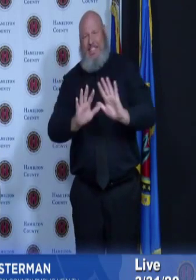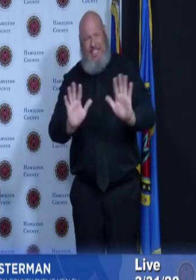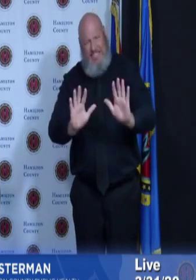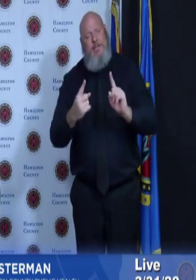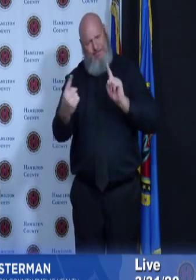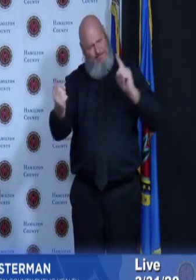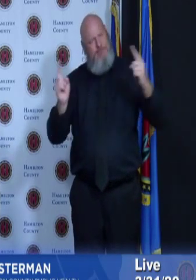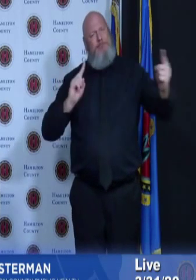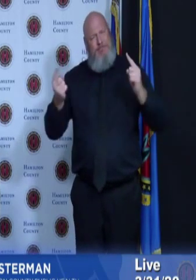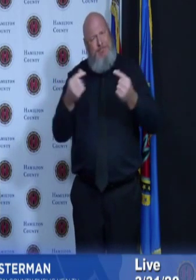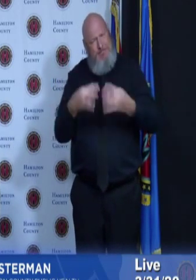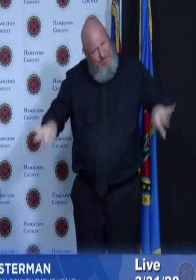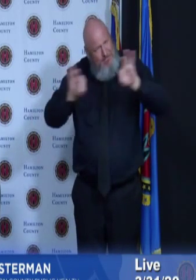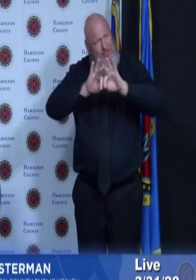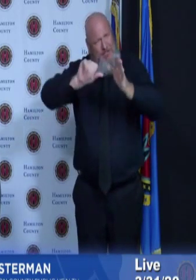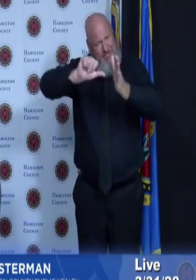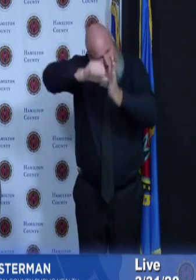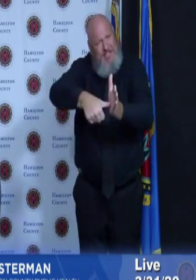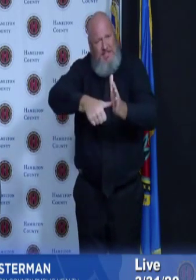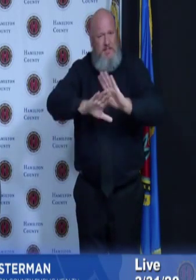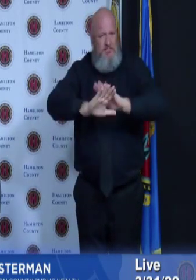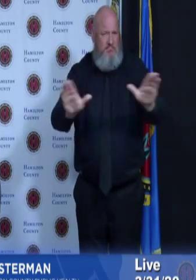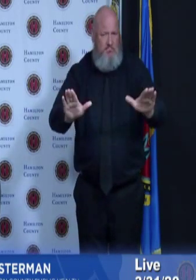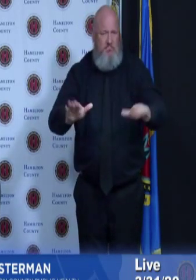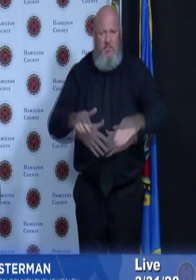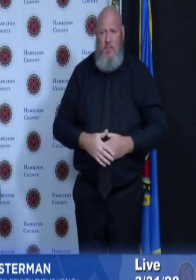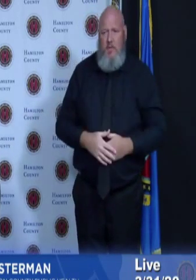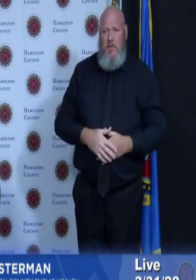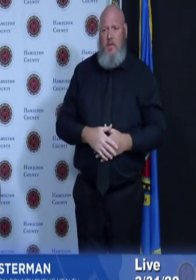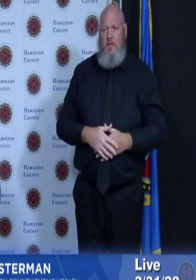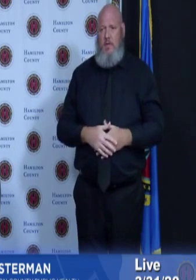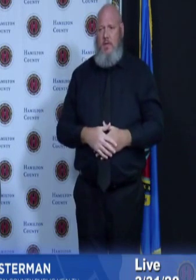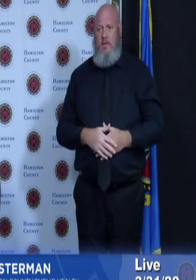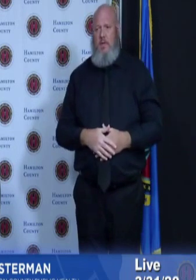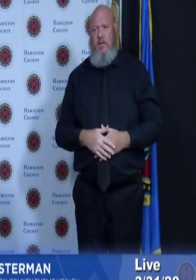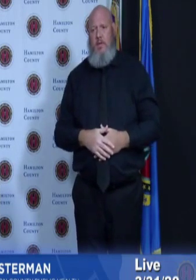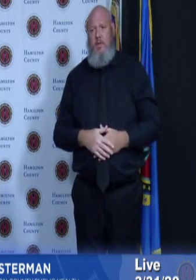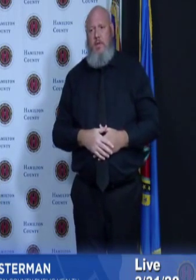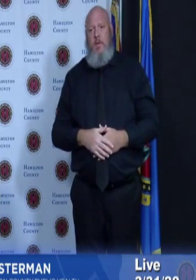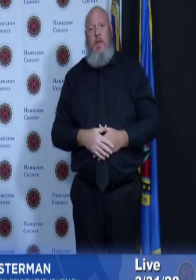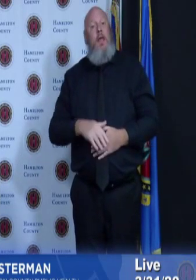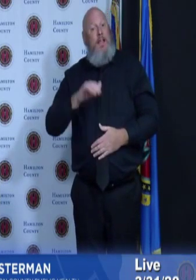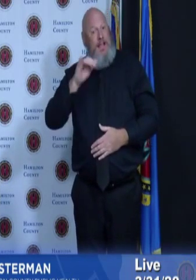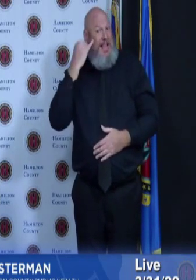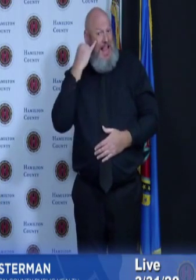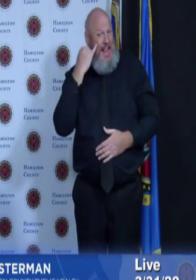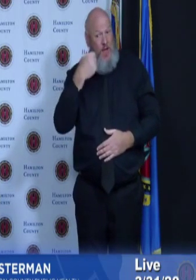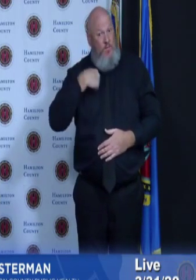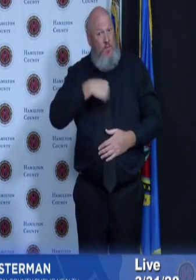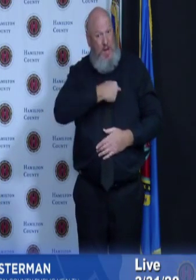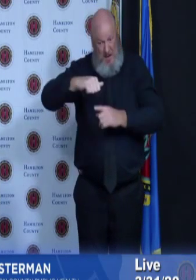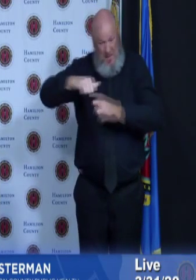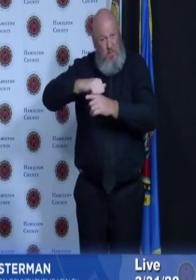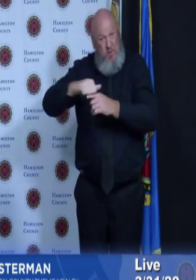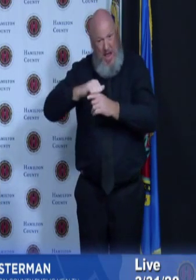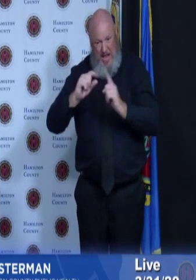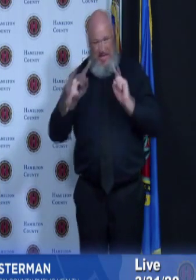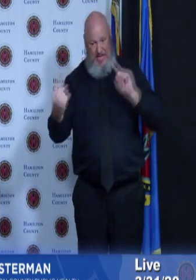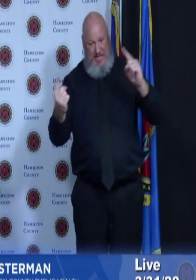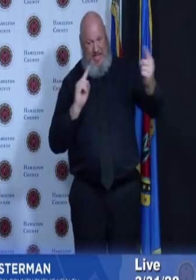they're doing their job many of us don't have the Liberty to stay at home Public Health for example most of my team is working in some way shape or form and